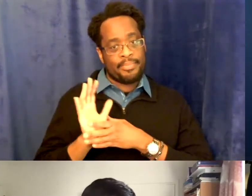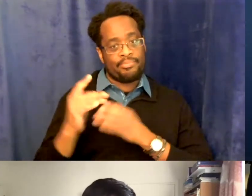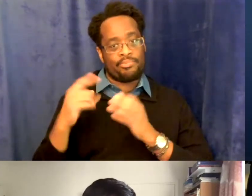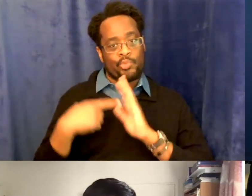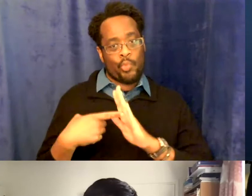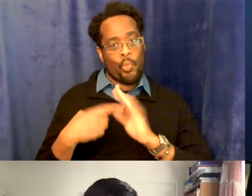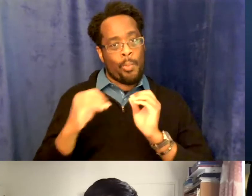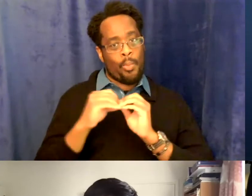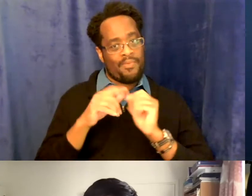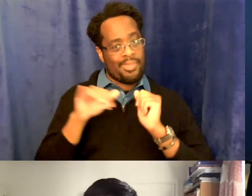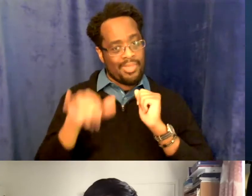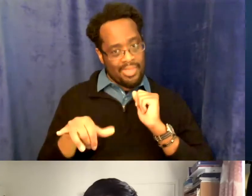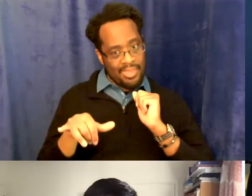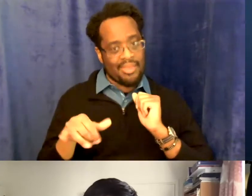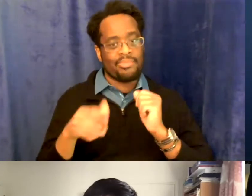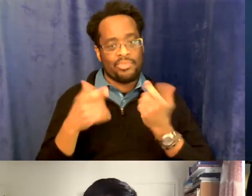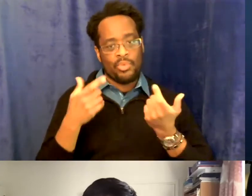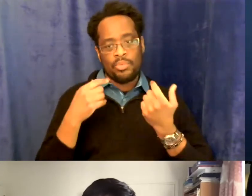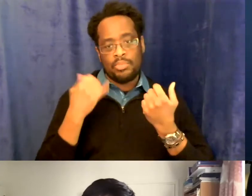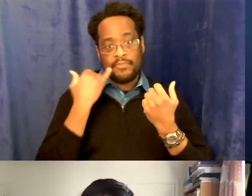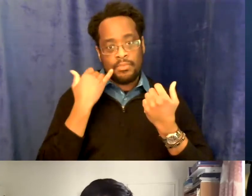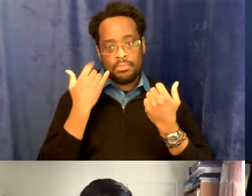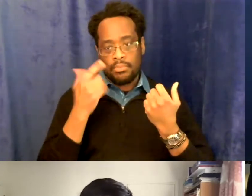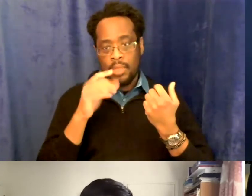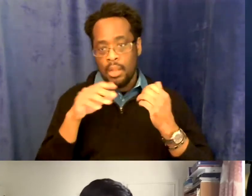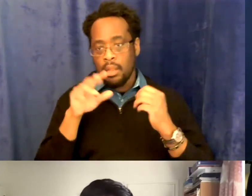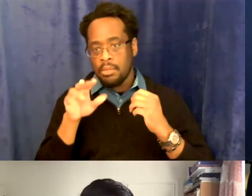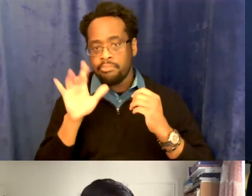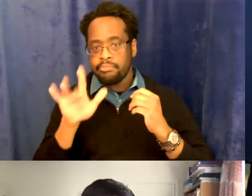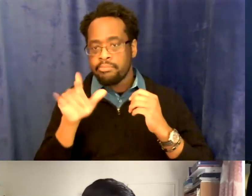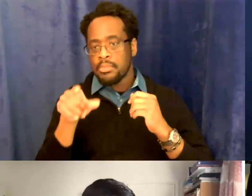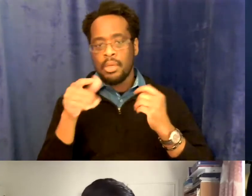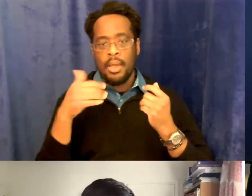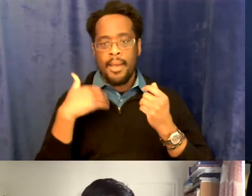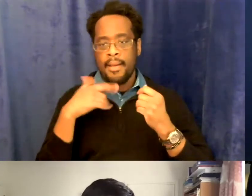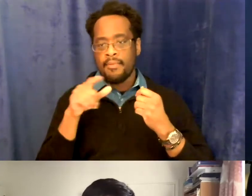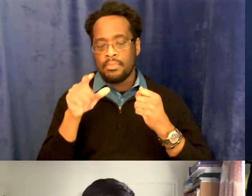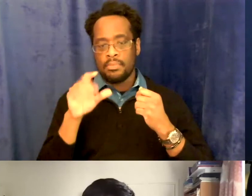remember making this documentary um to really add upon that and i think that um